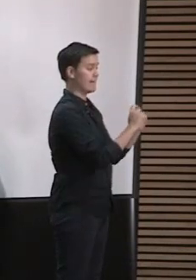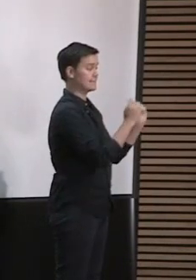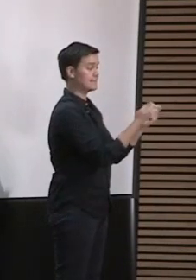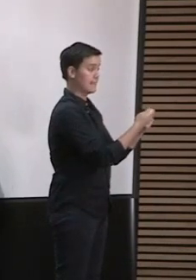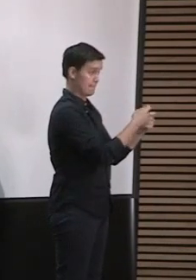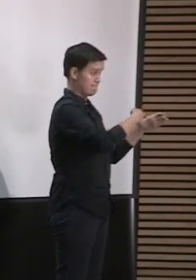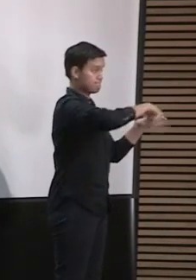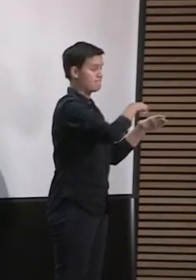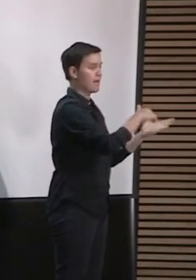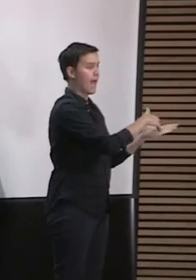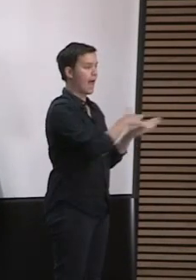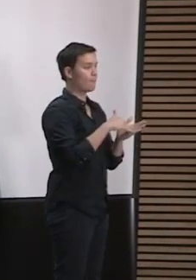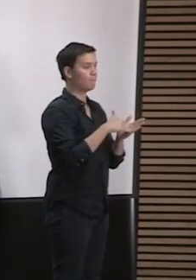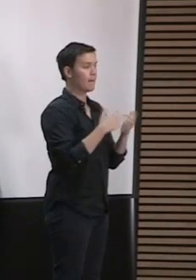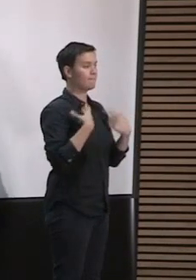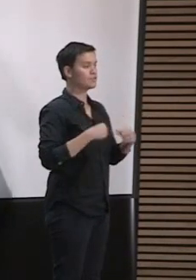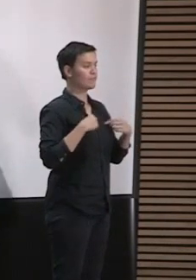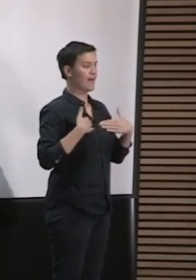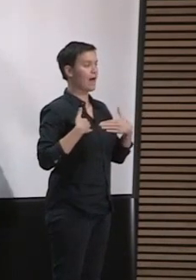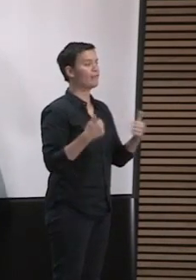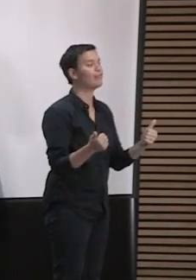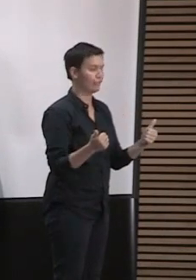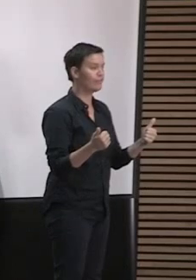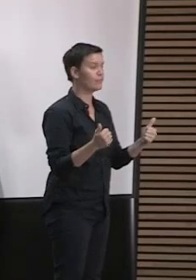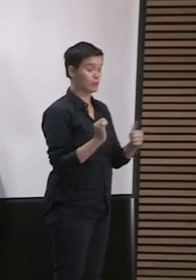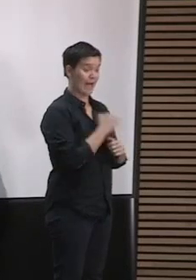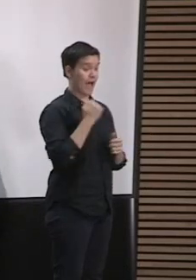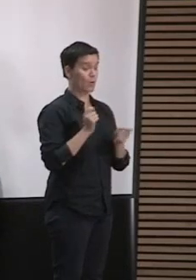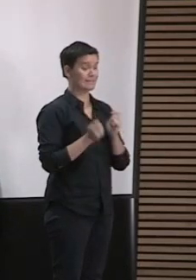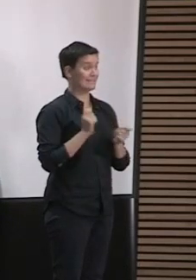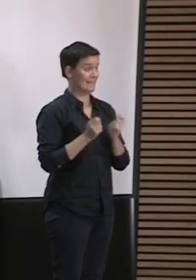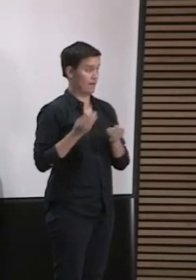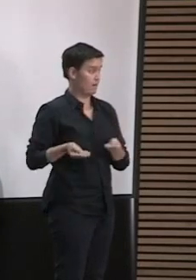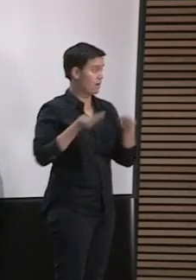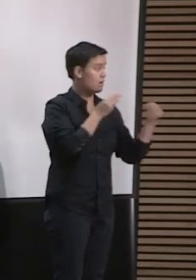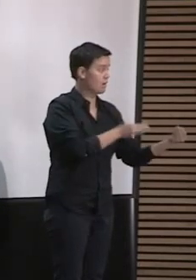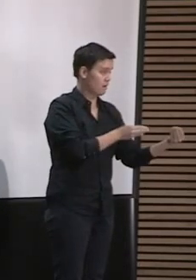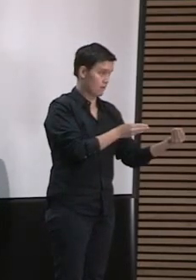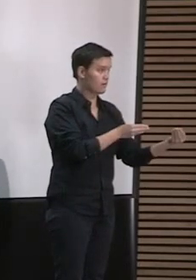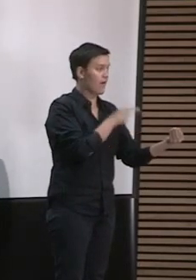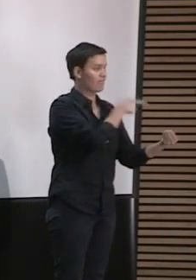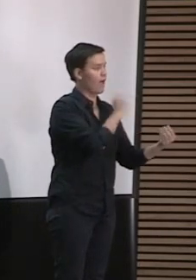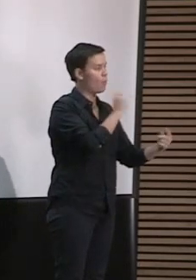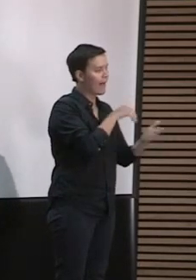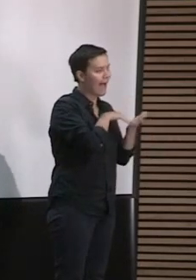can announced that we are appointing a small team to support health, to stand up